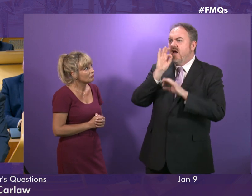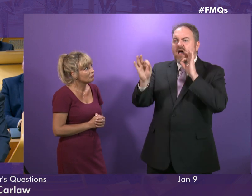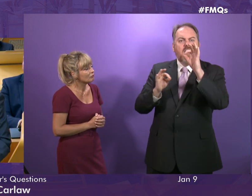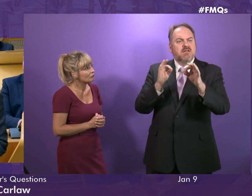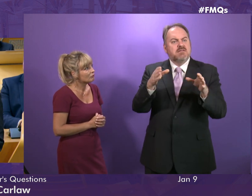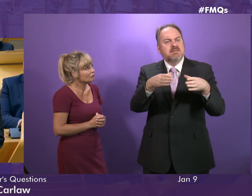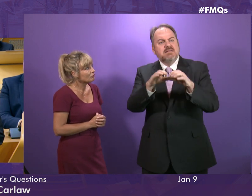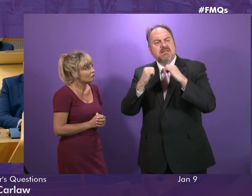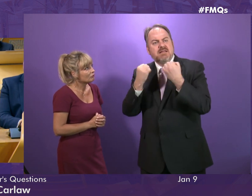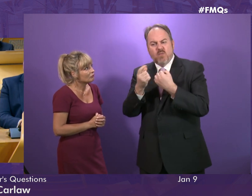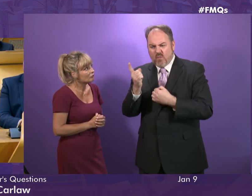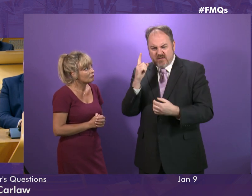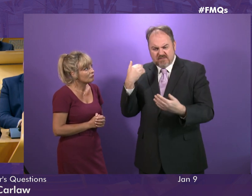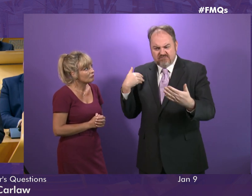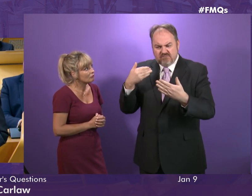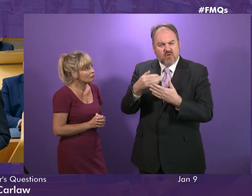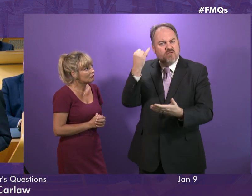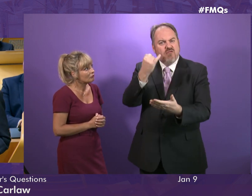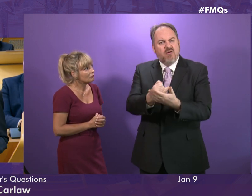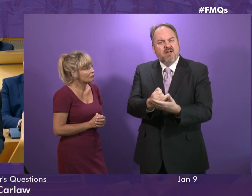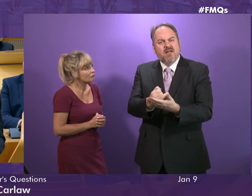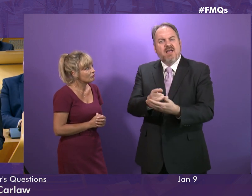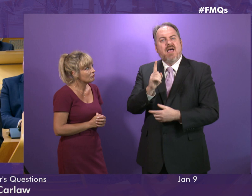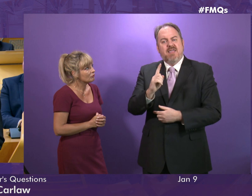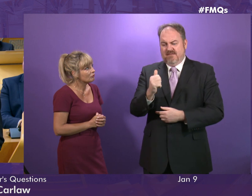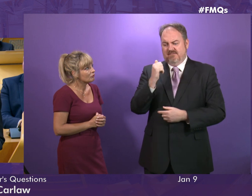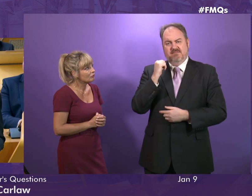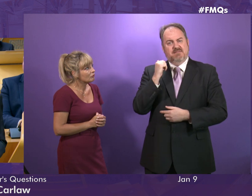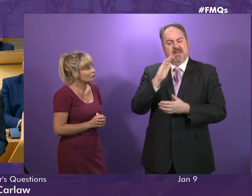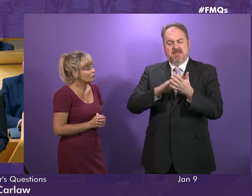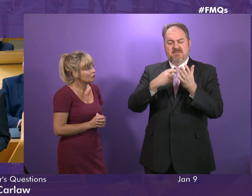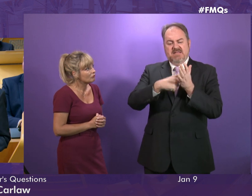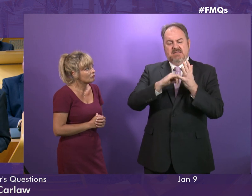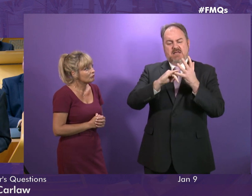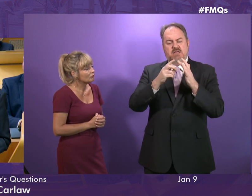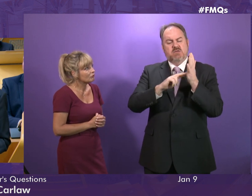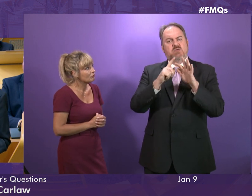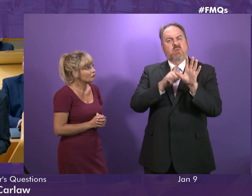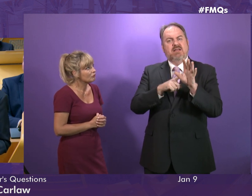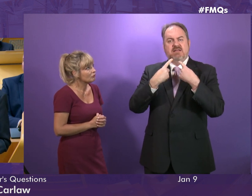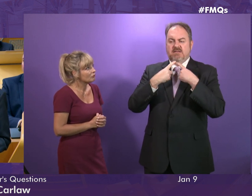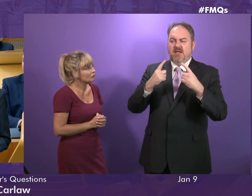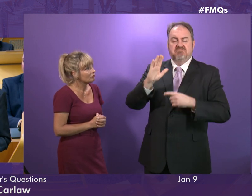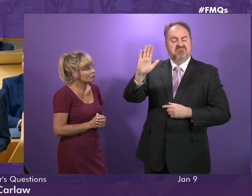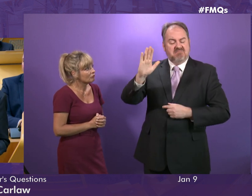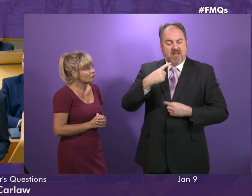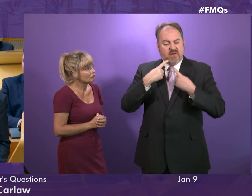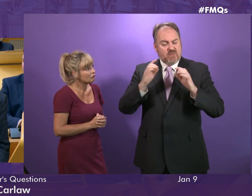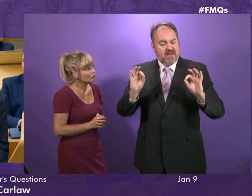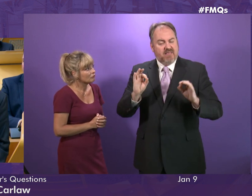Yesterday, in a letter to the shadow education secretary, Liz Smith, Mr Swinney declared that he does not need to explain himself to this Parliament because there is nothing new